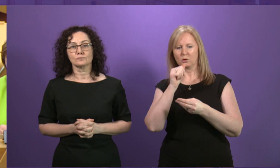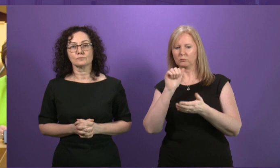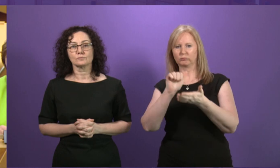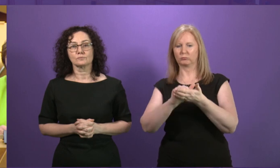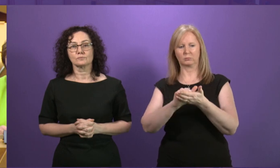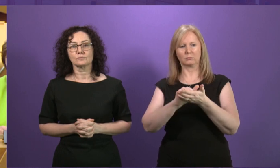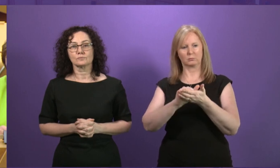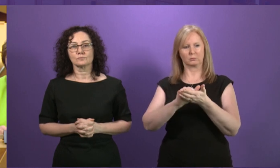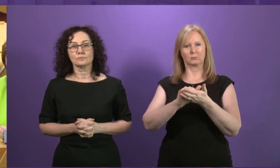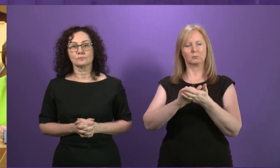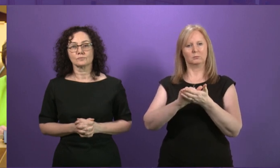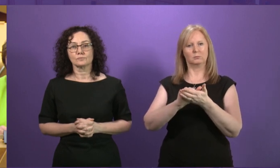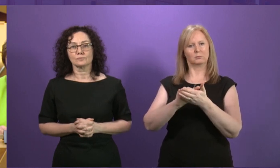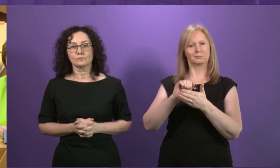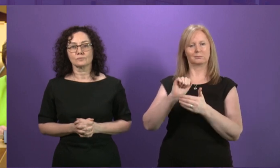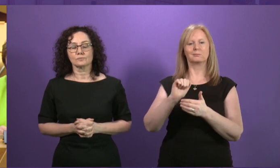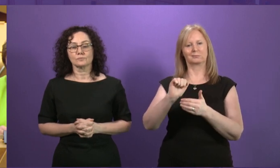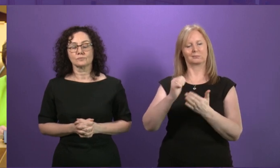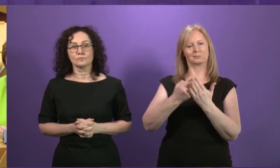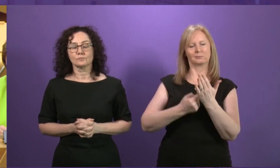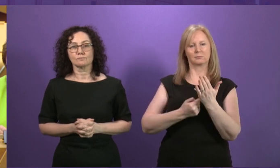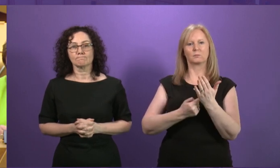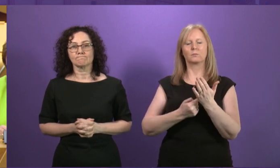that we would recognise. This is not a level playing field.